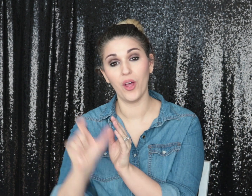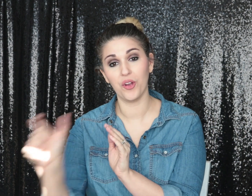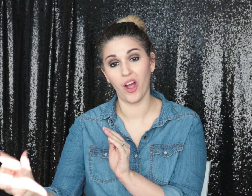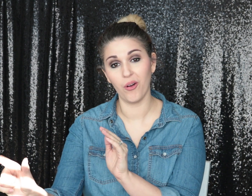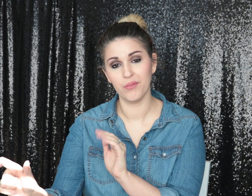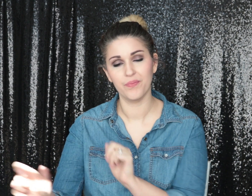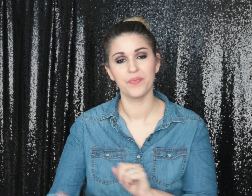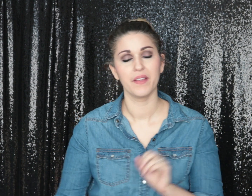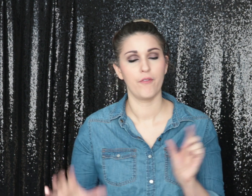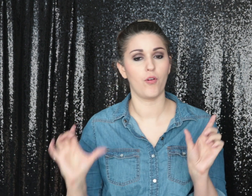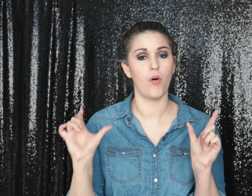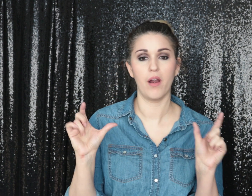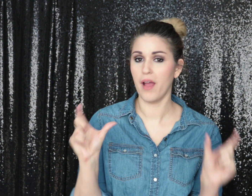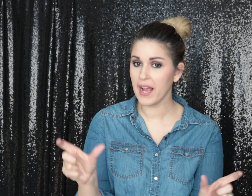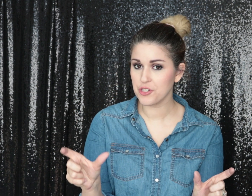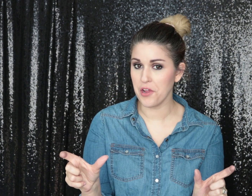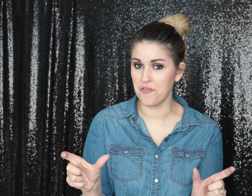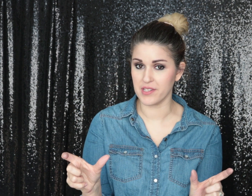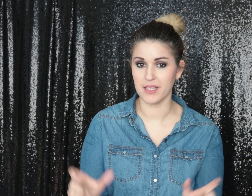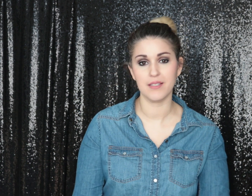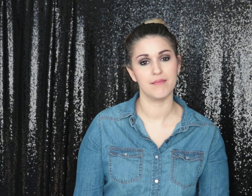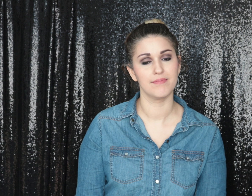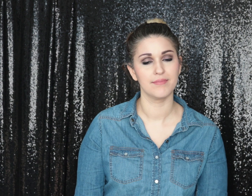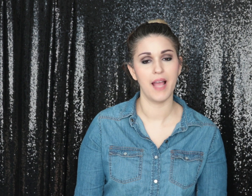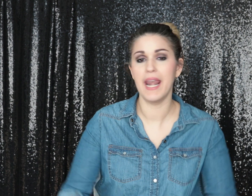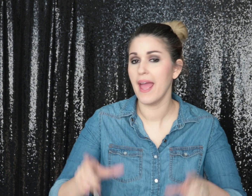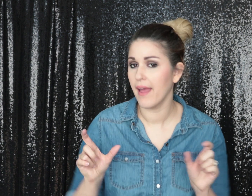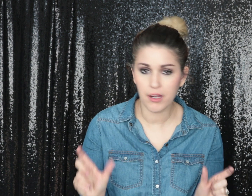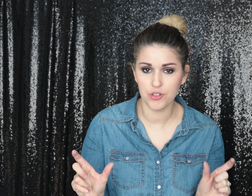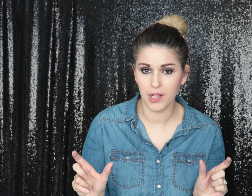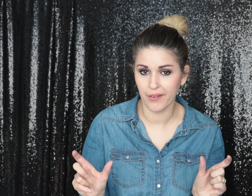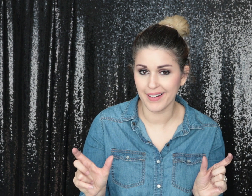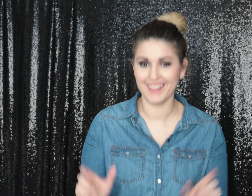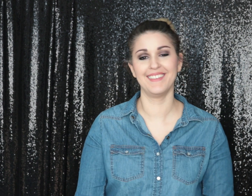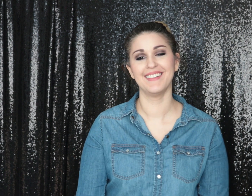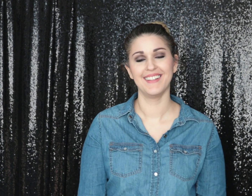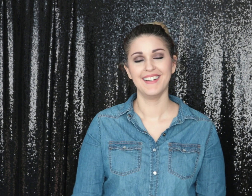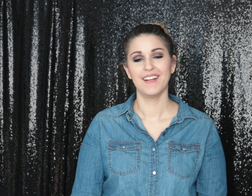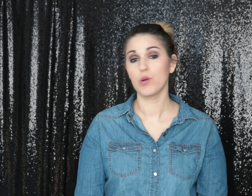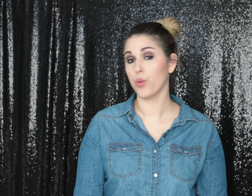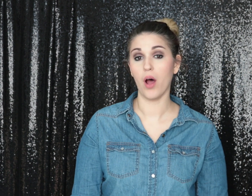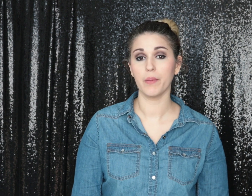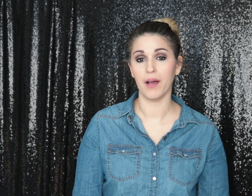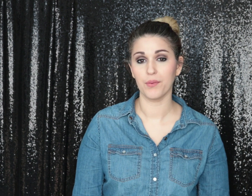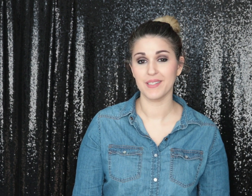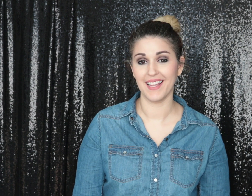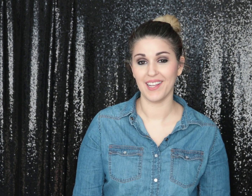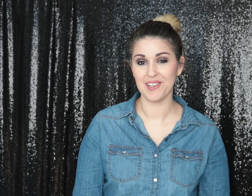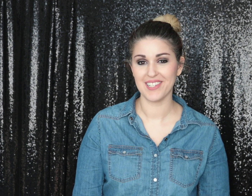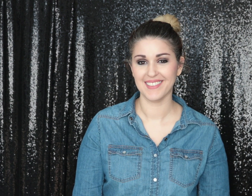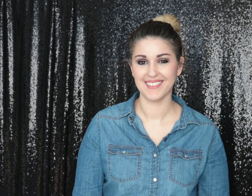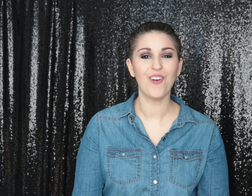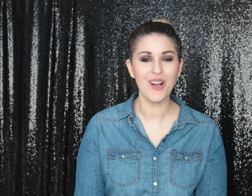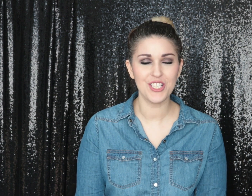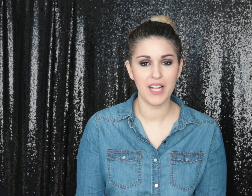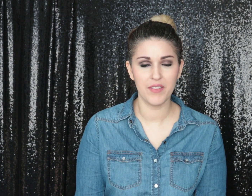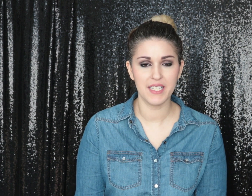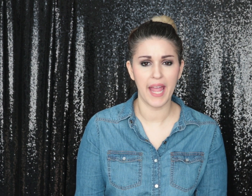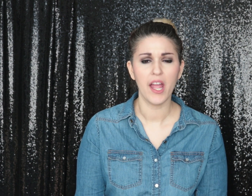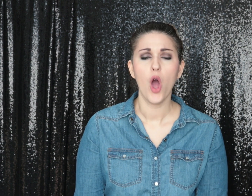we'll go for extra emphasis, an extra clarity, which were all about with sign language. Question of the day.